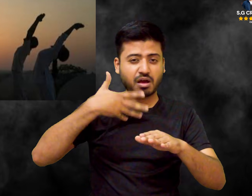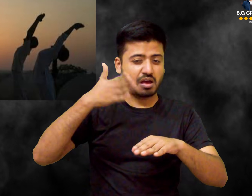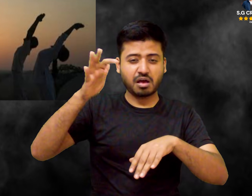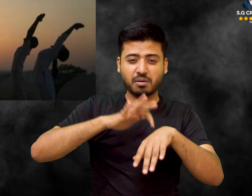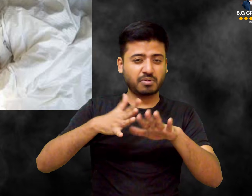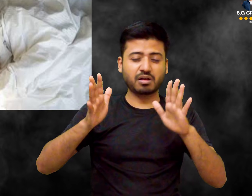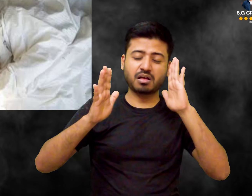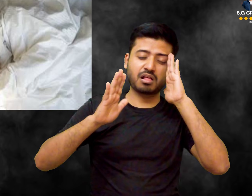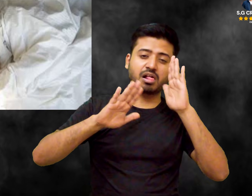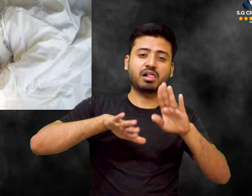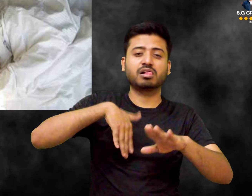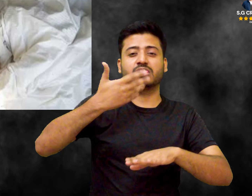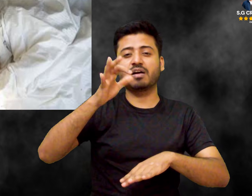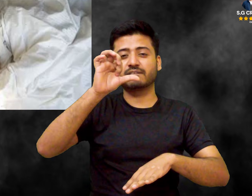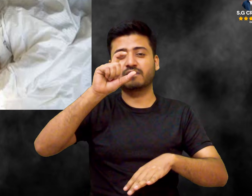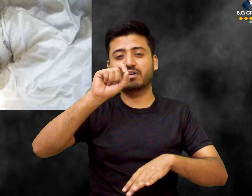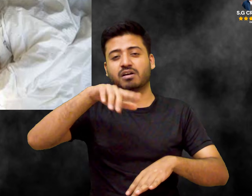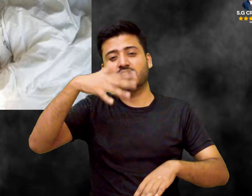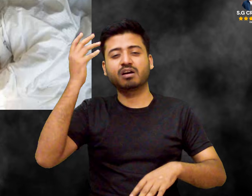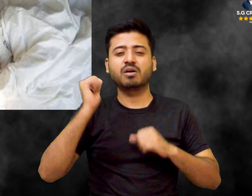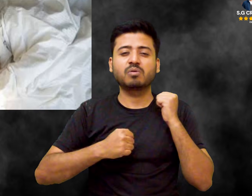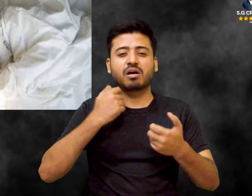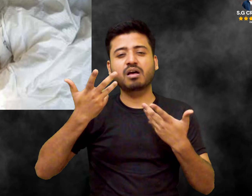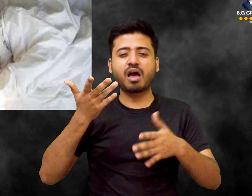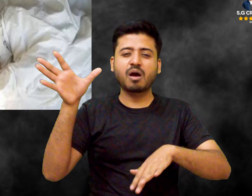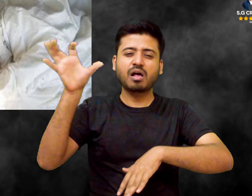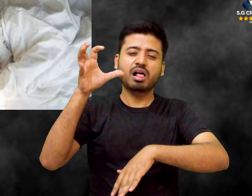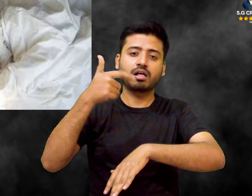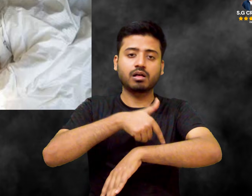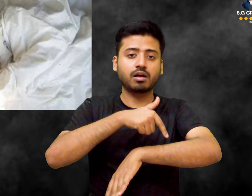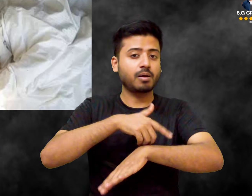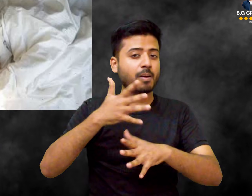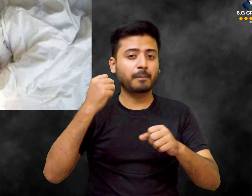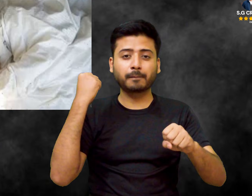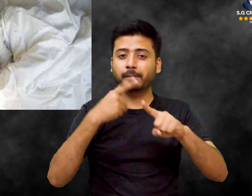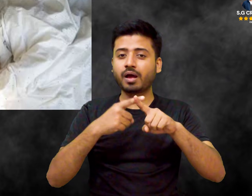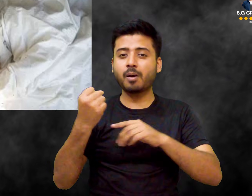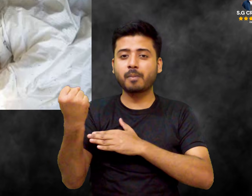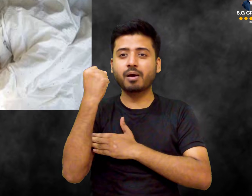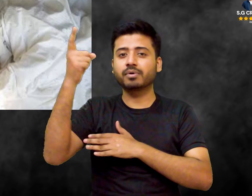serotonin and dopamine production, which can alleviate symptoms of depression and seasonal